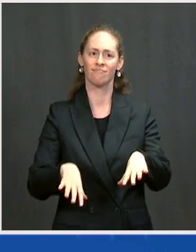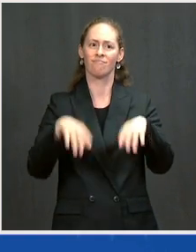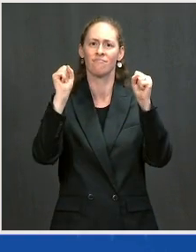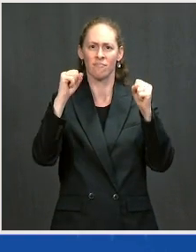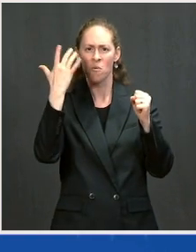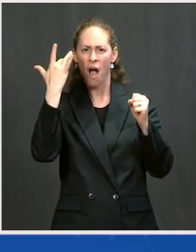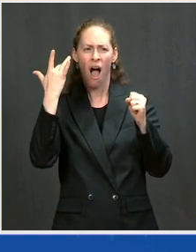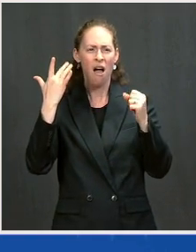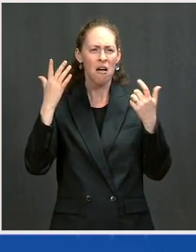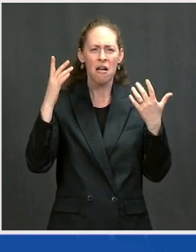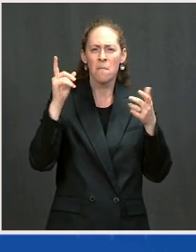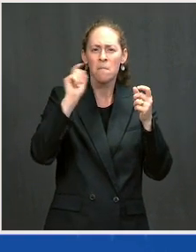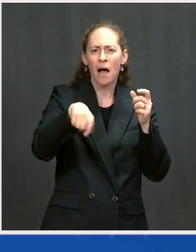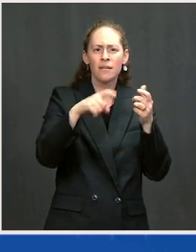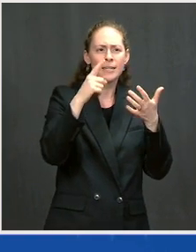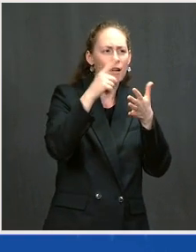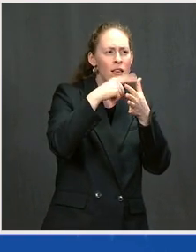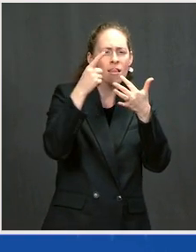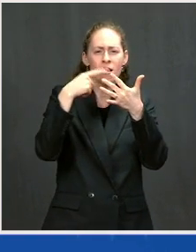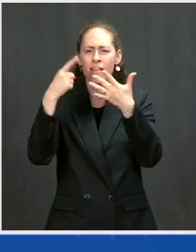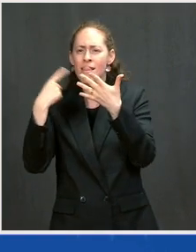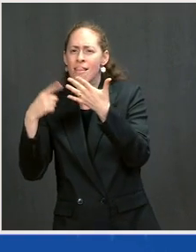Why all the fuss, can’t they just mail it to me?”